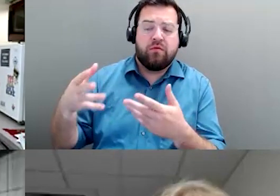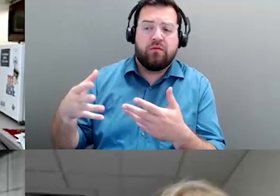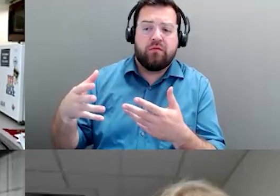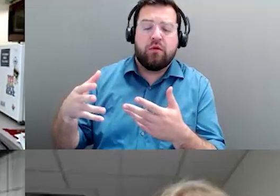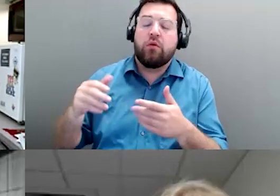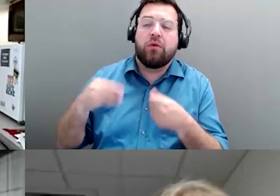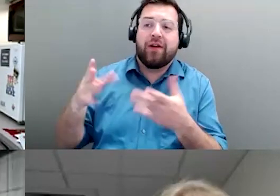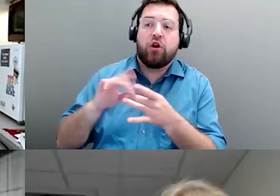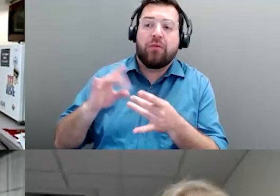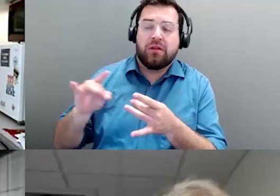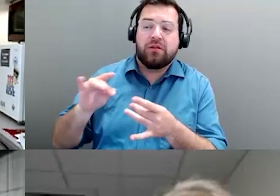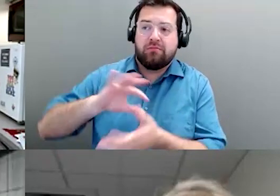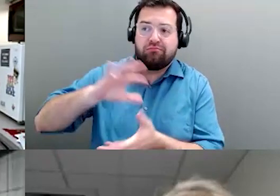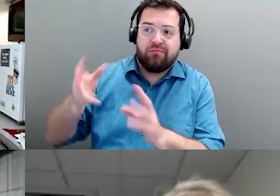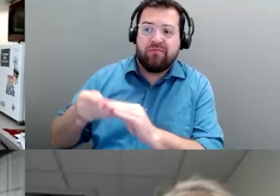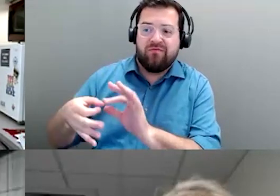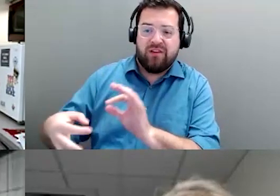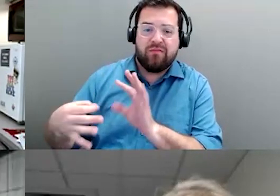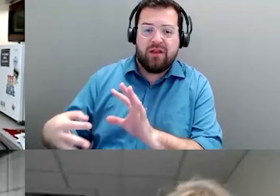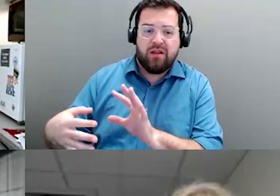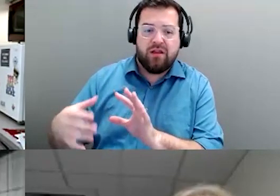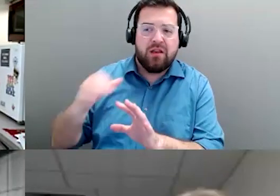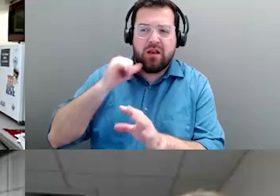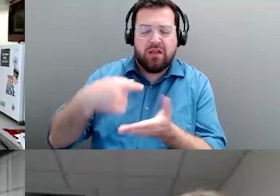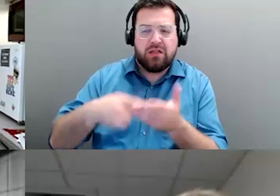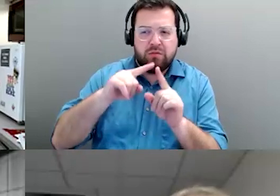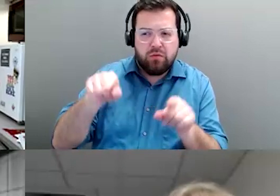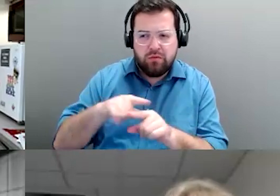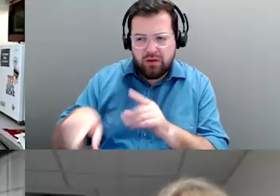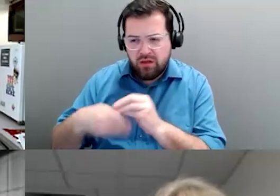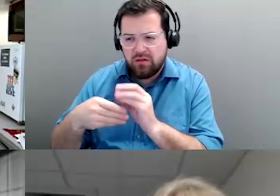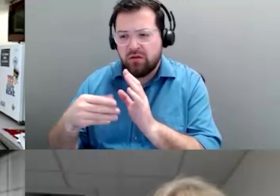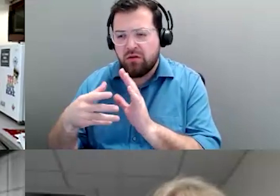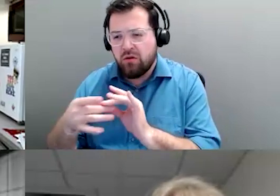It is not posted to the discussion board as it is added as a comment in grading. Yeah.